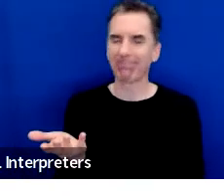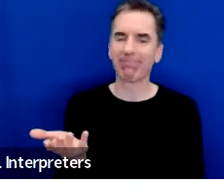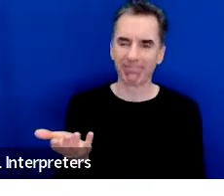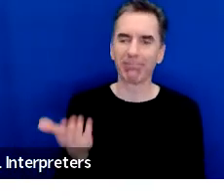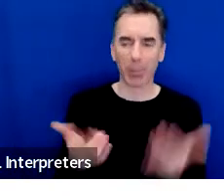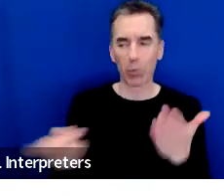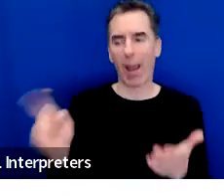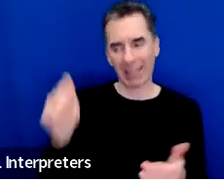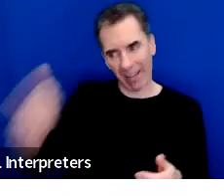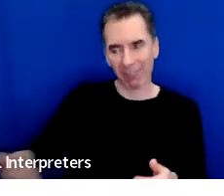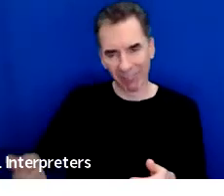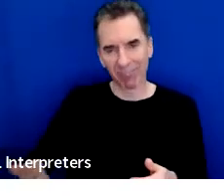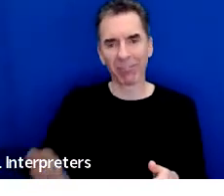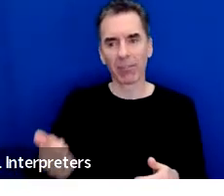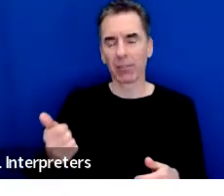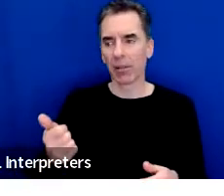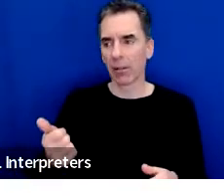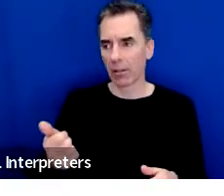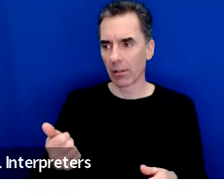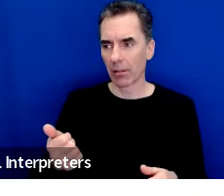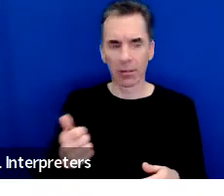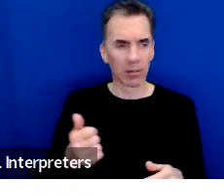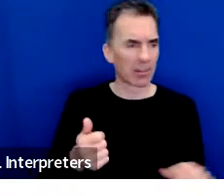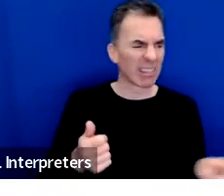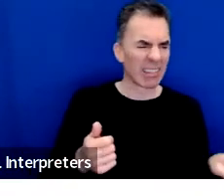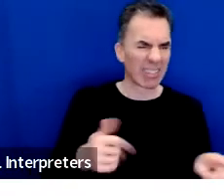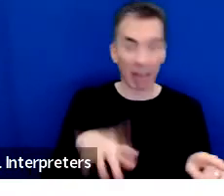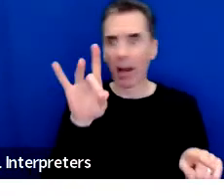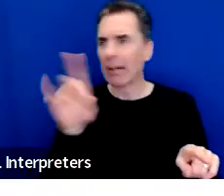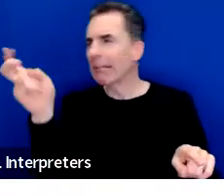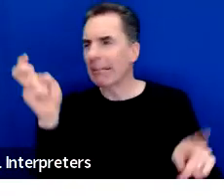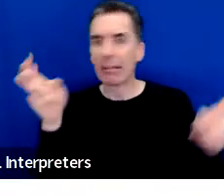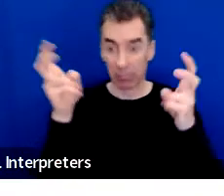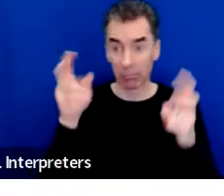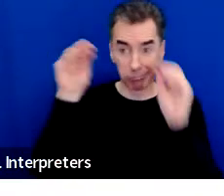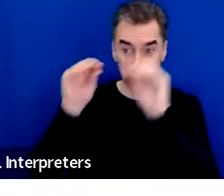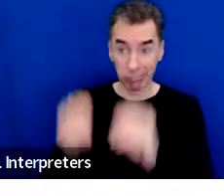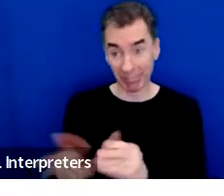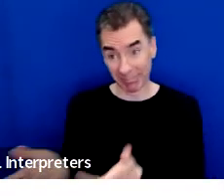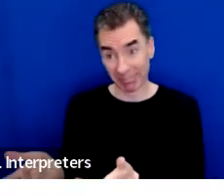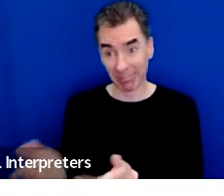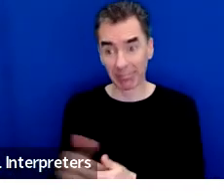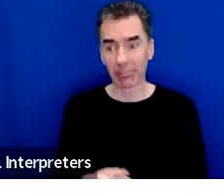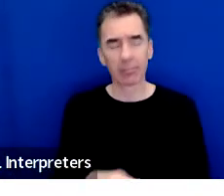that's not going to be easy, but could be similar. Okay. And then Sally is I'm so sorry, but